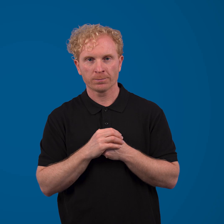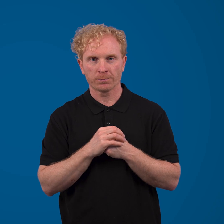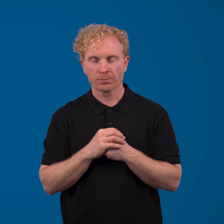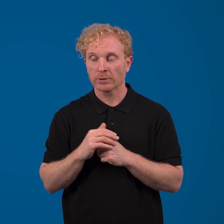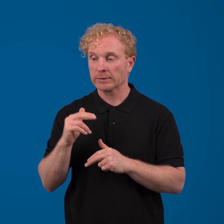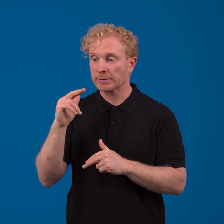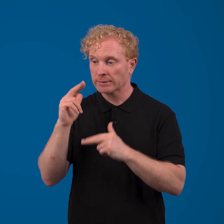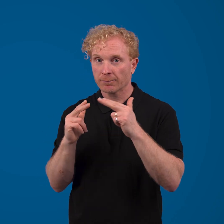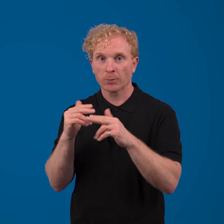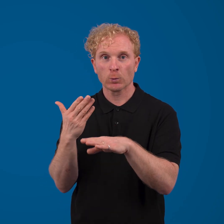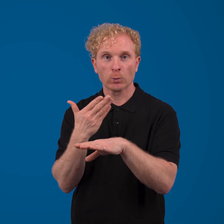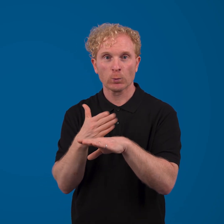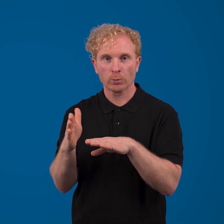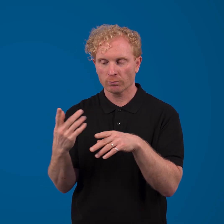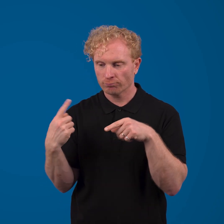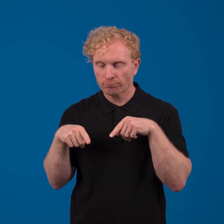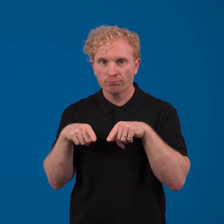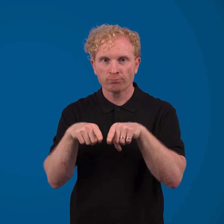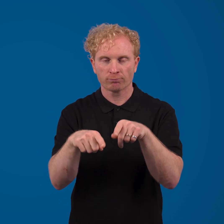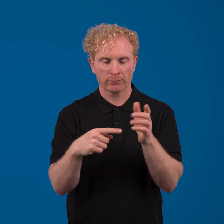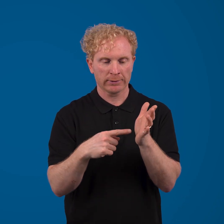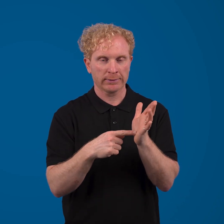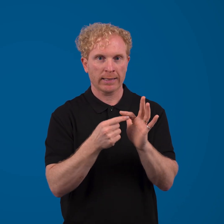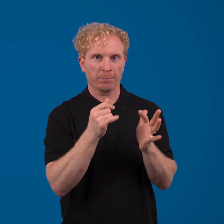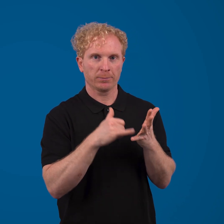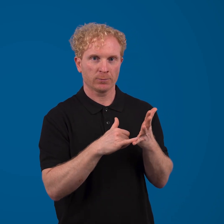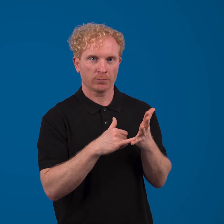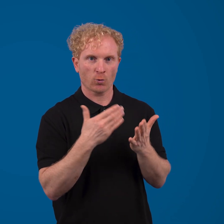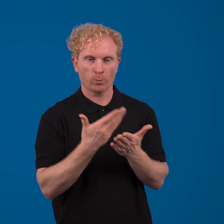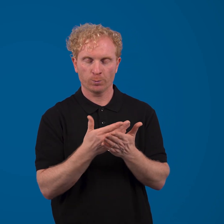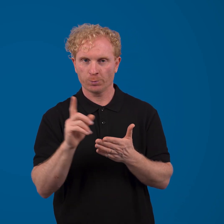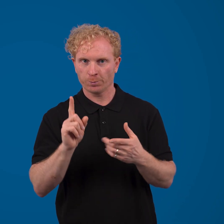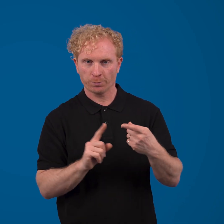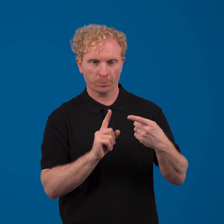Develop new streamlined TAPs on: